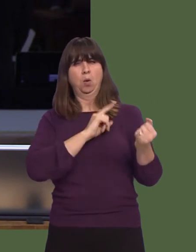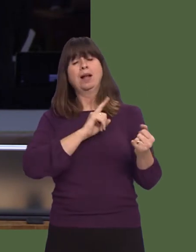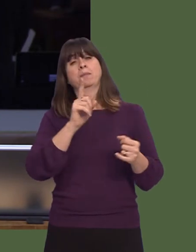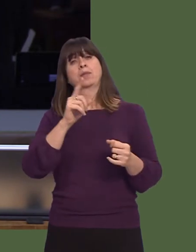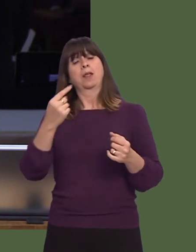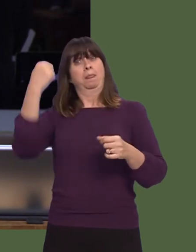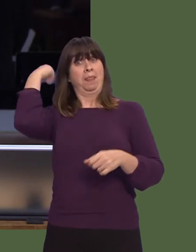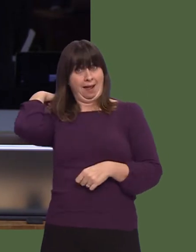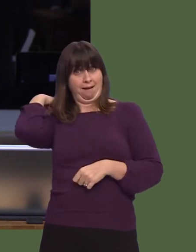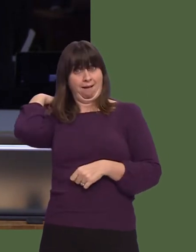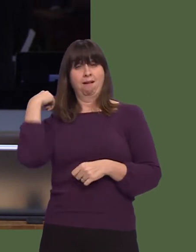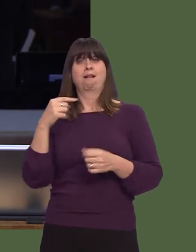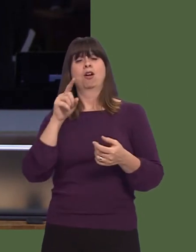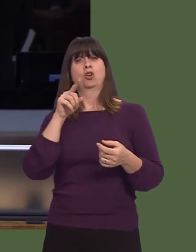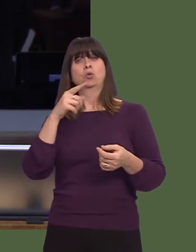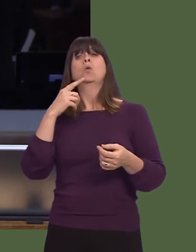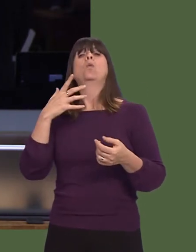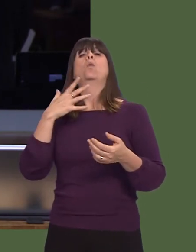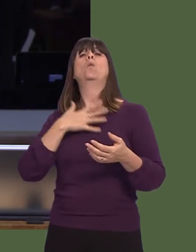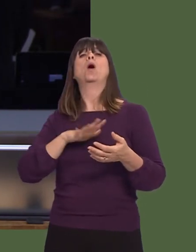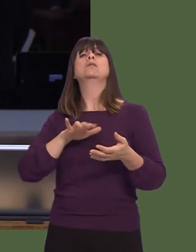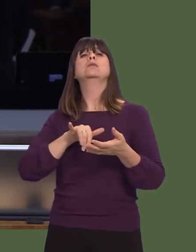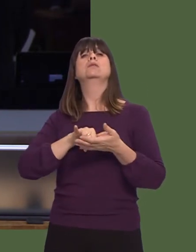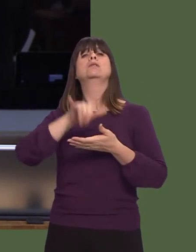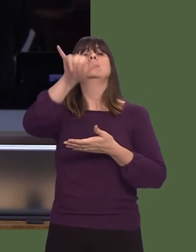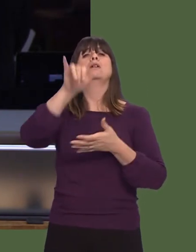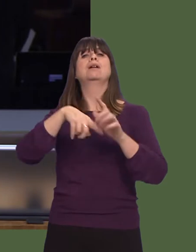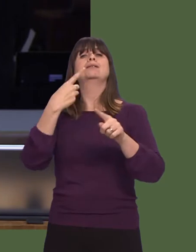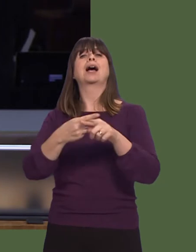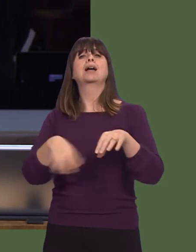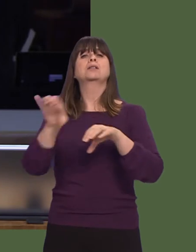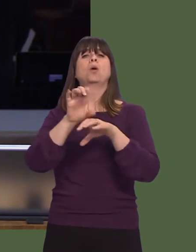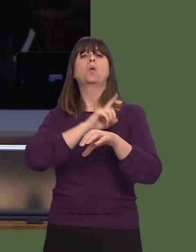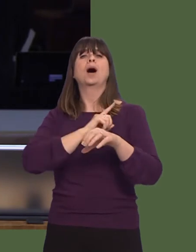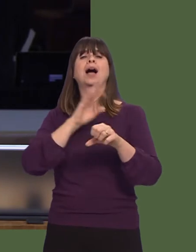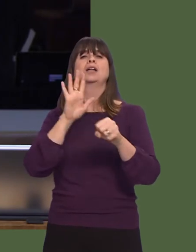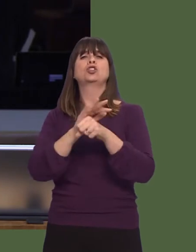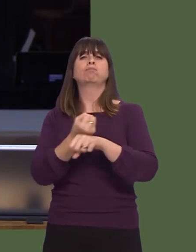was introduced, was to cut greenhouse gas emissions, and therefore abolishing it doesn't